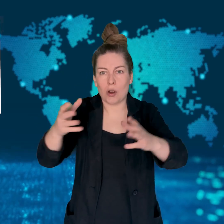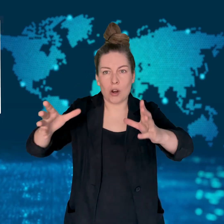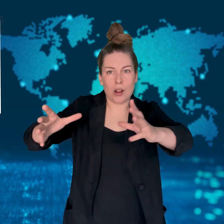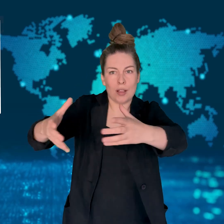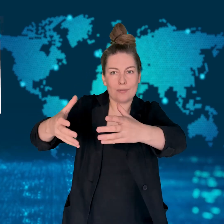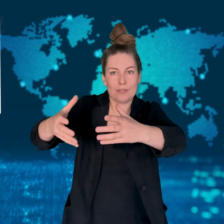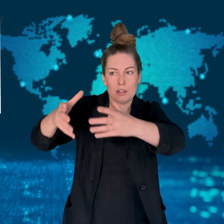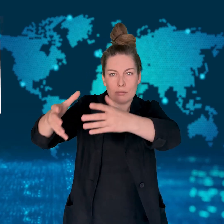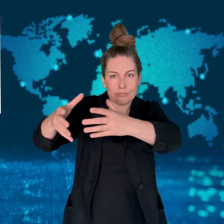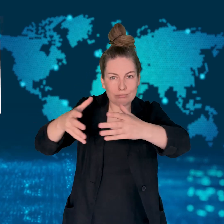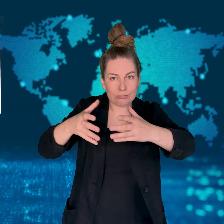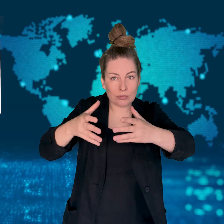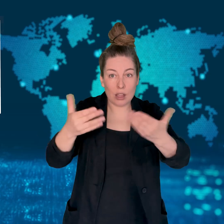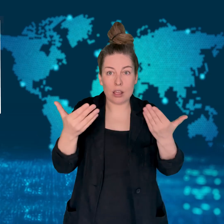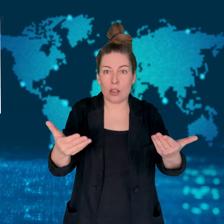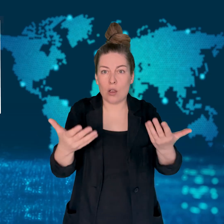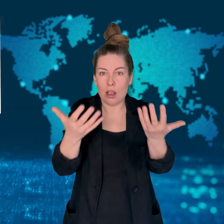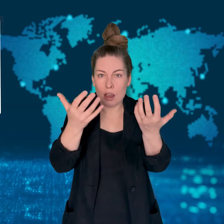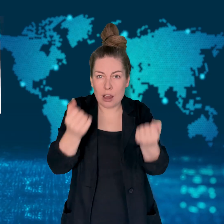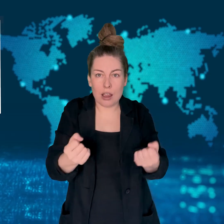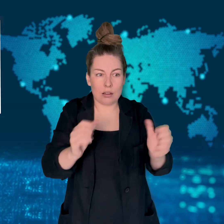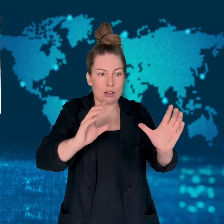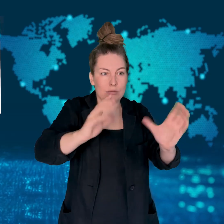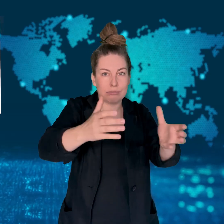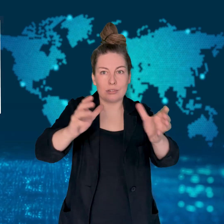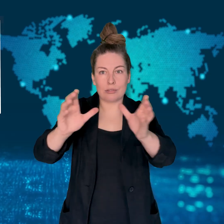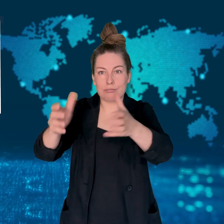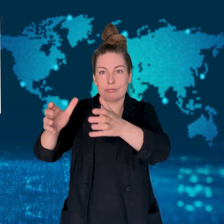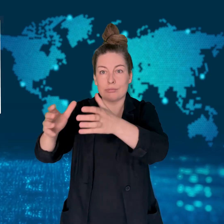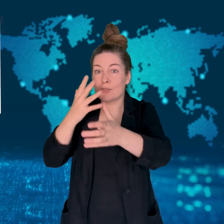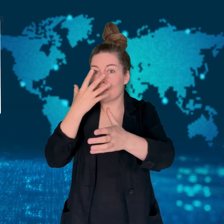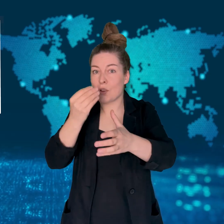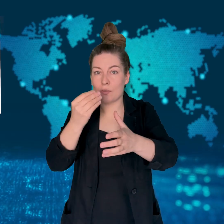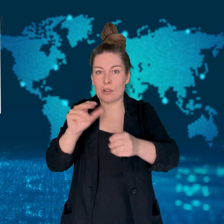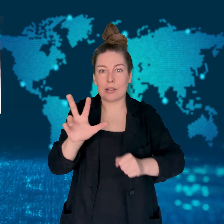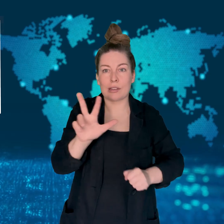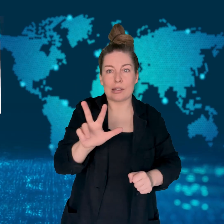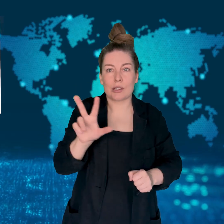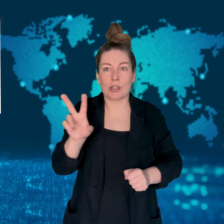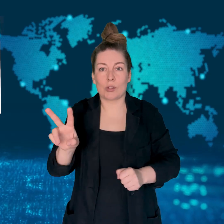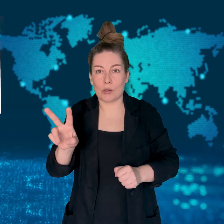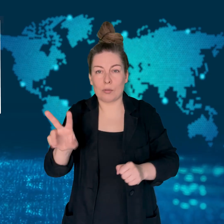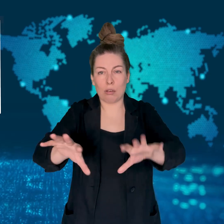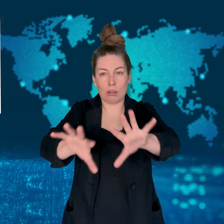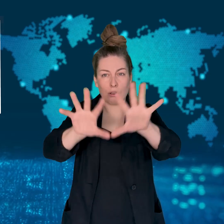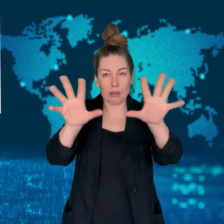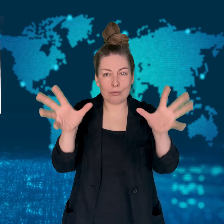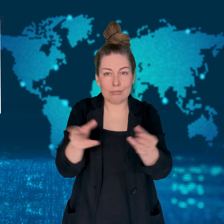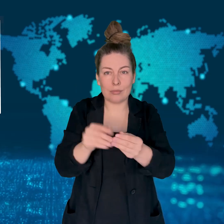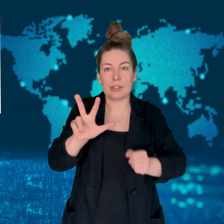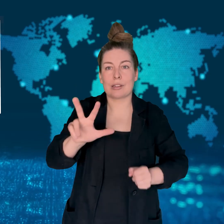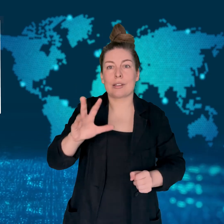In 2012, the first pack had been spotted in the country,